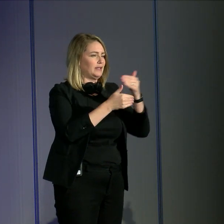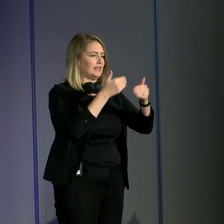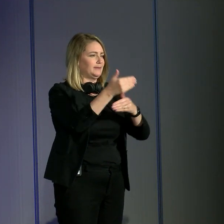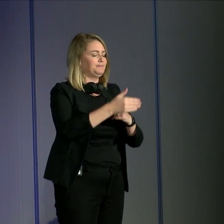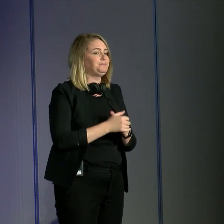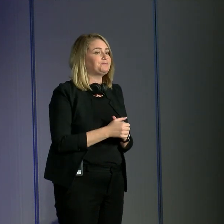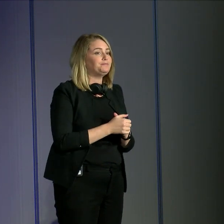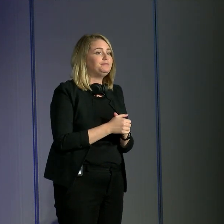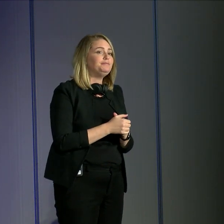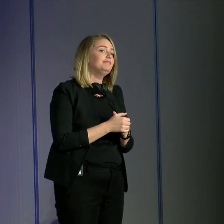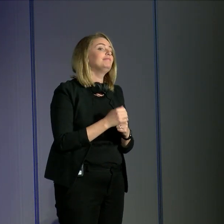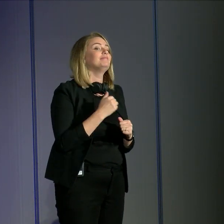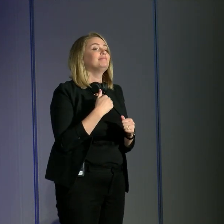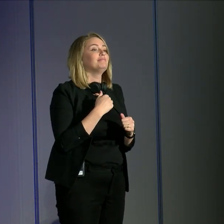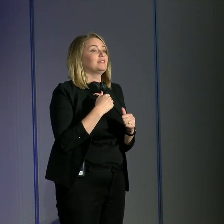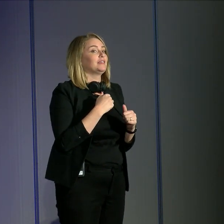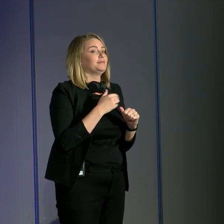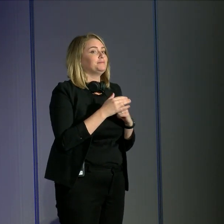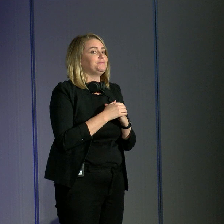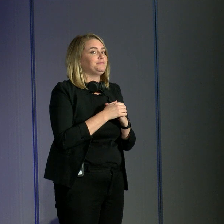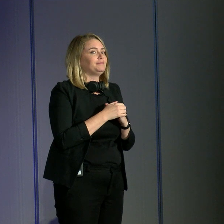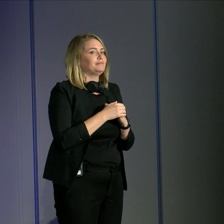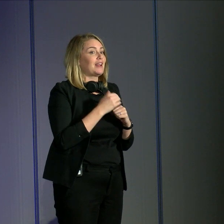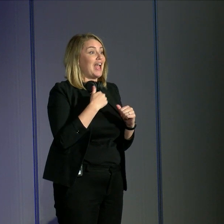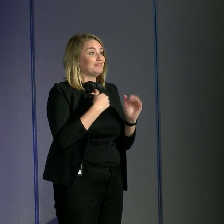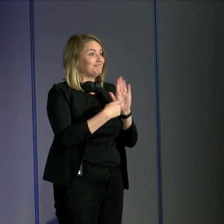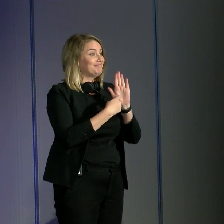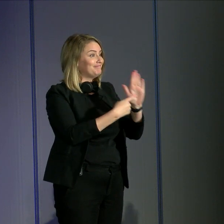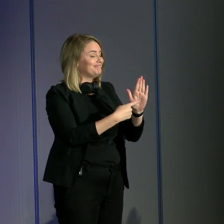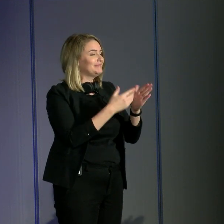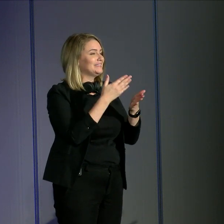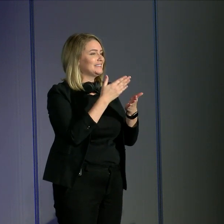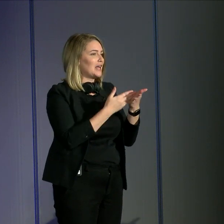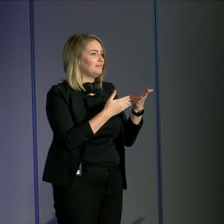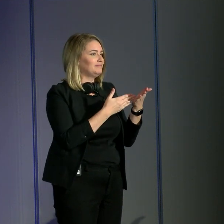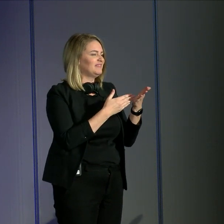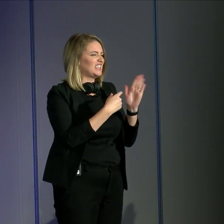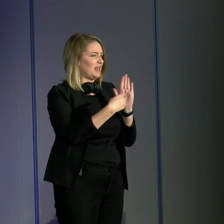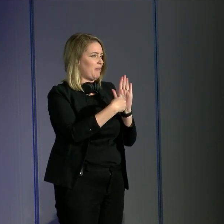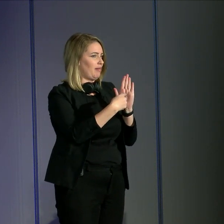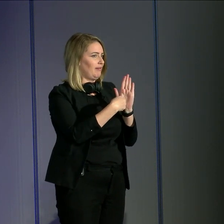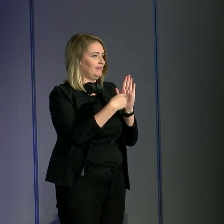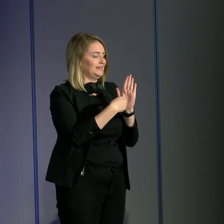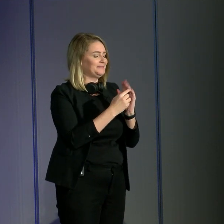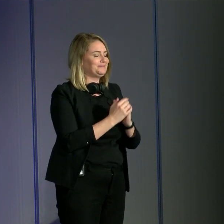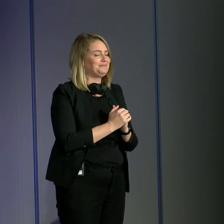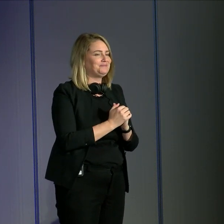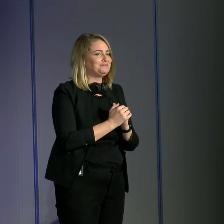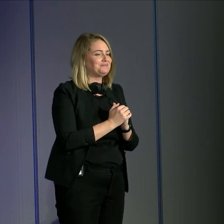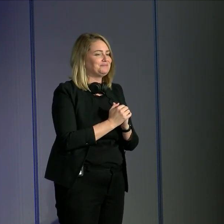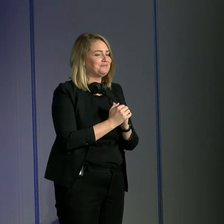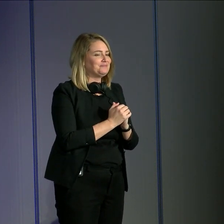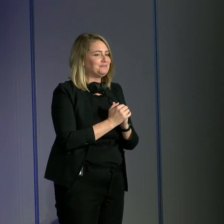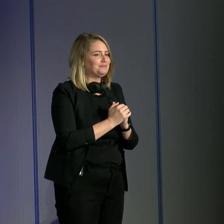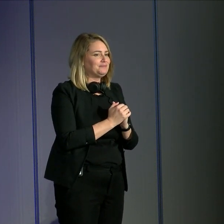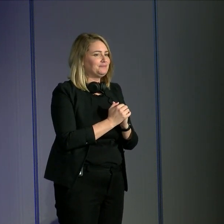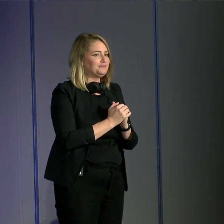And so I just want to do show you before I show you some actual examples of what a mature